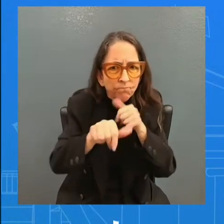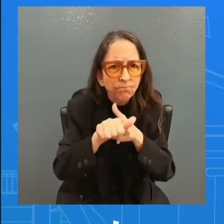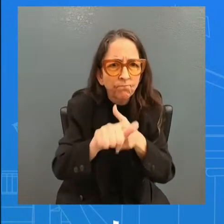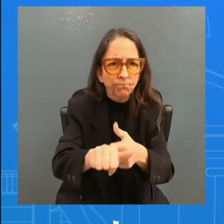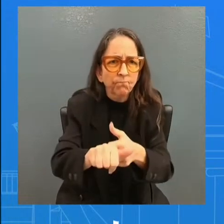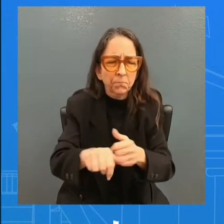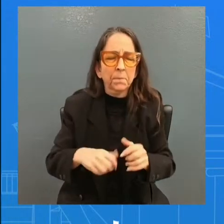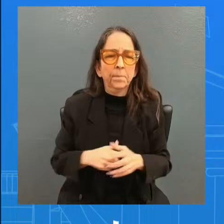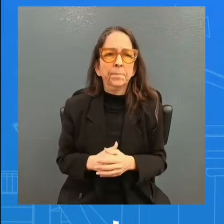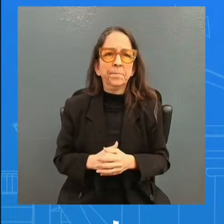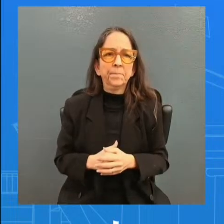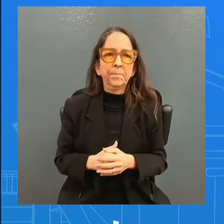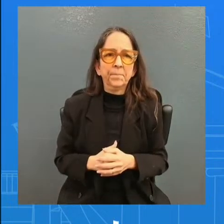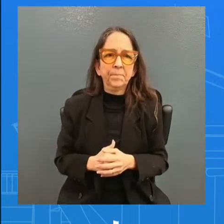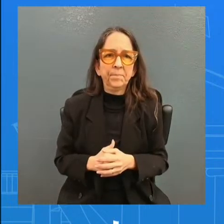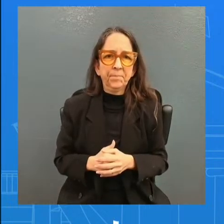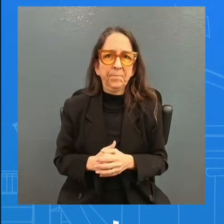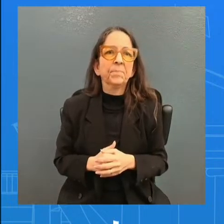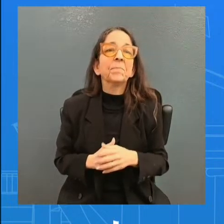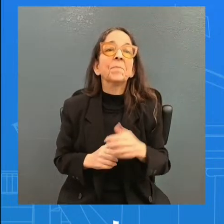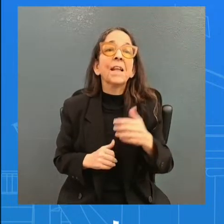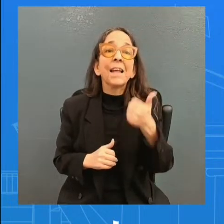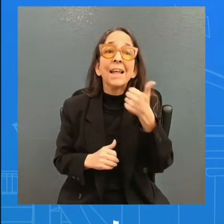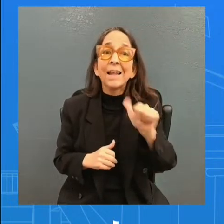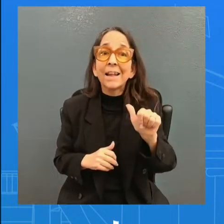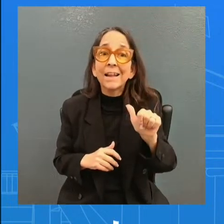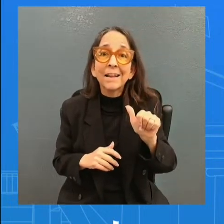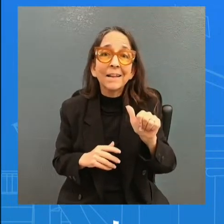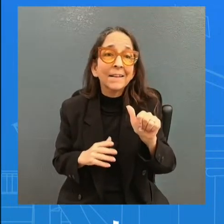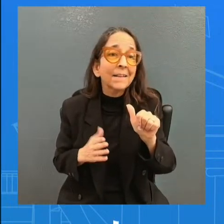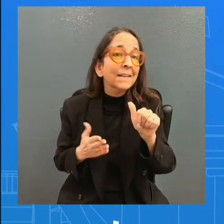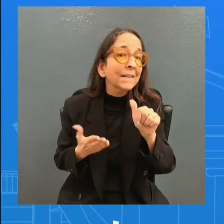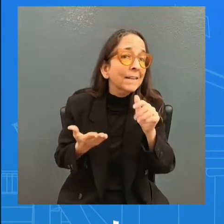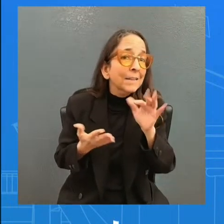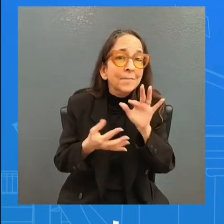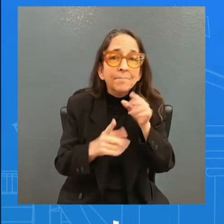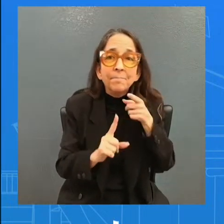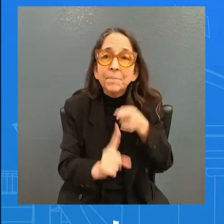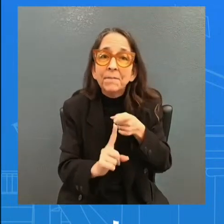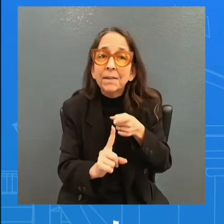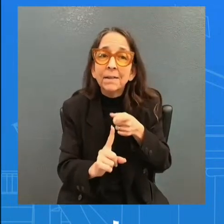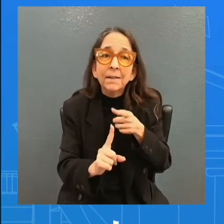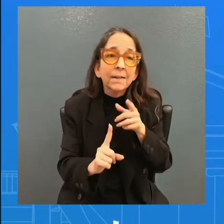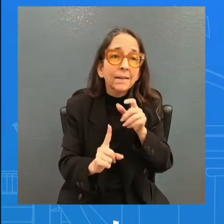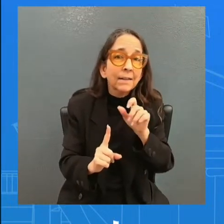to the Treasury Department on that. And the FBI, as you know, is investigating this. Go ahead. The Press: Hi. Has the president